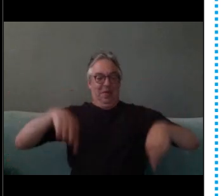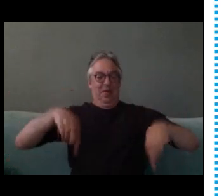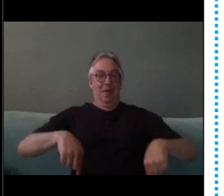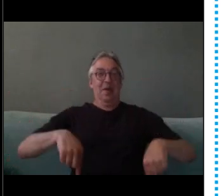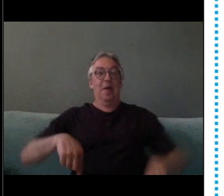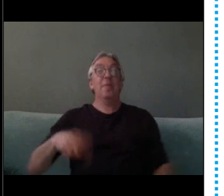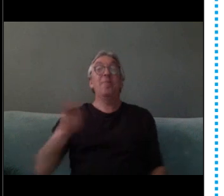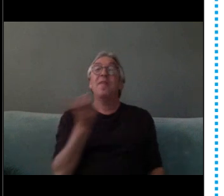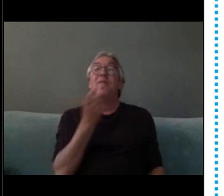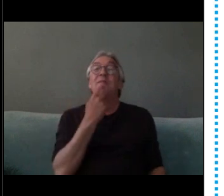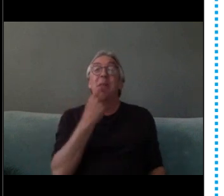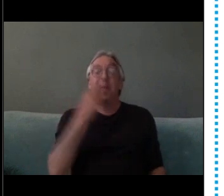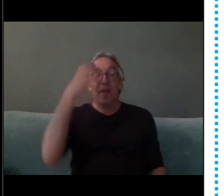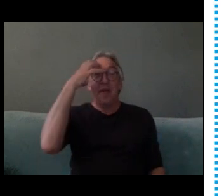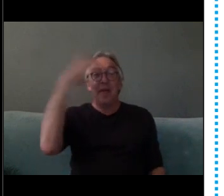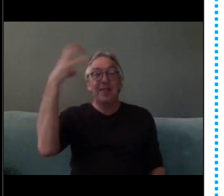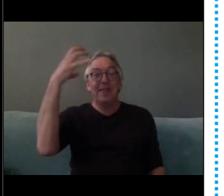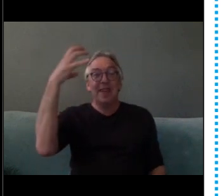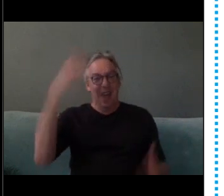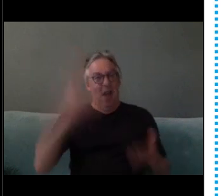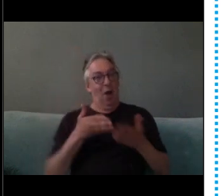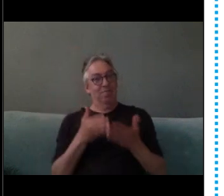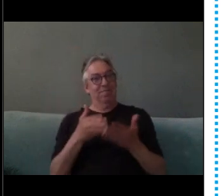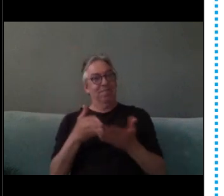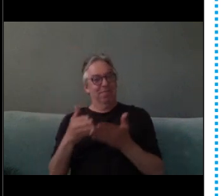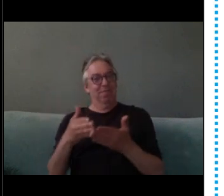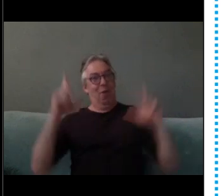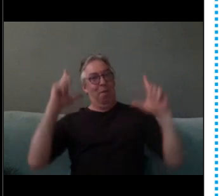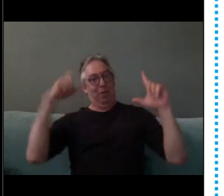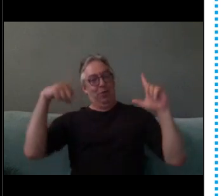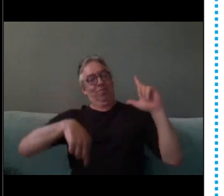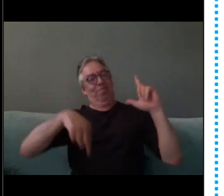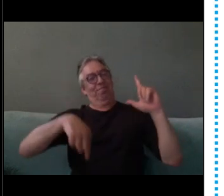Very beautiful. And again I'll give a very short overview.